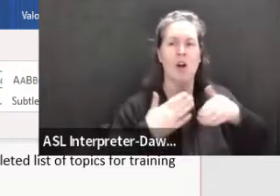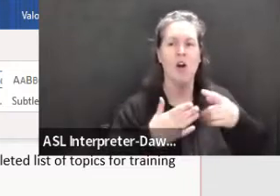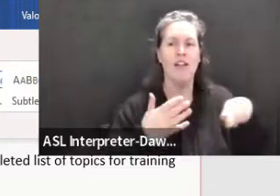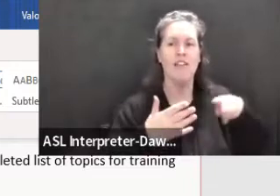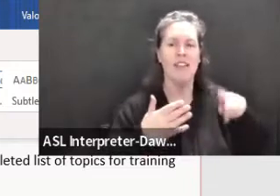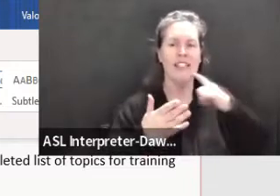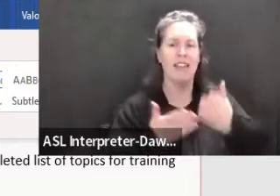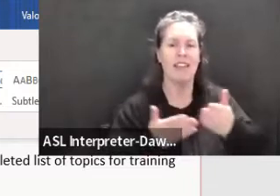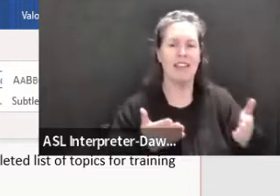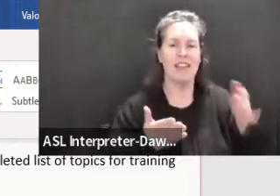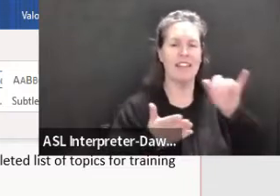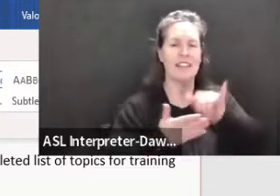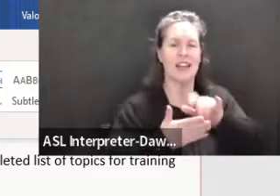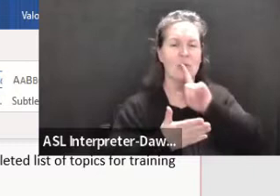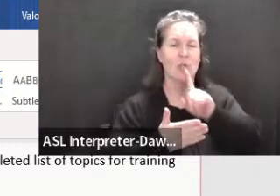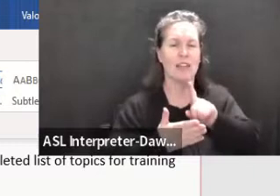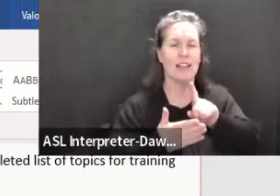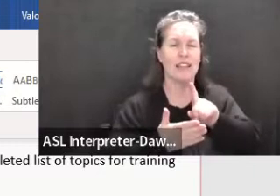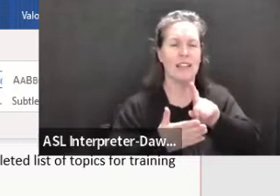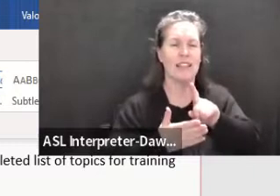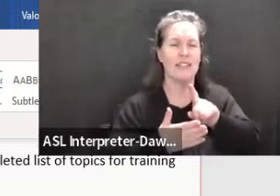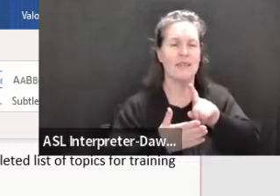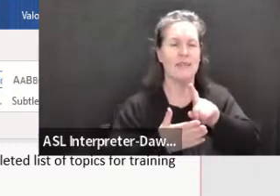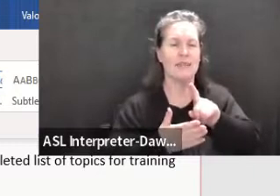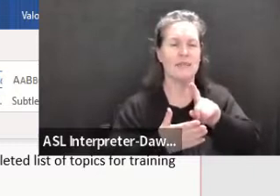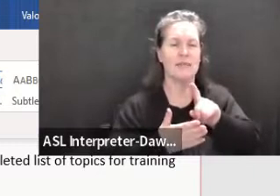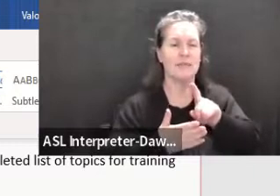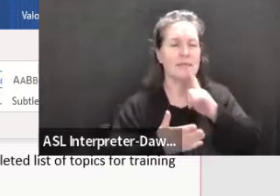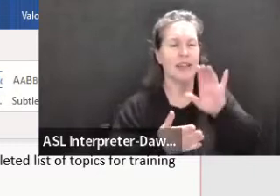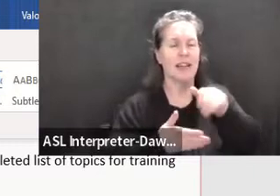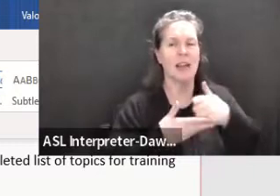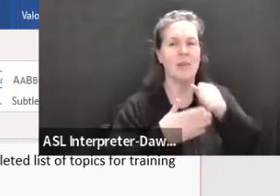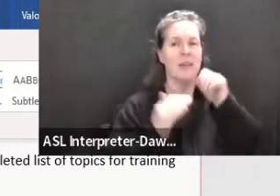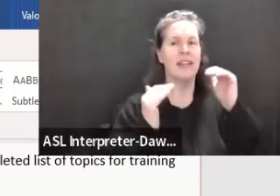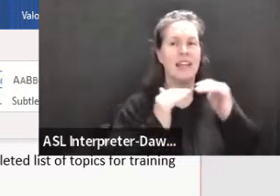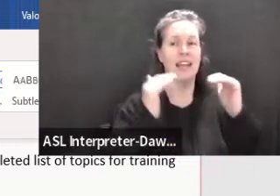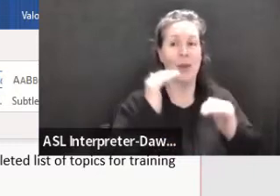that really highlight the inequities of the world. But what are we hoping maybe